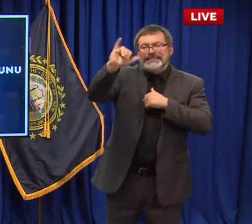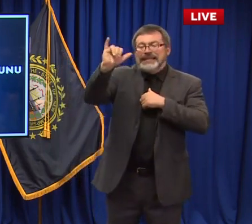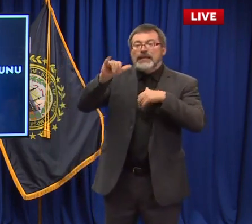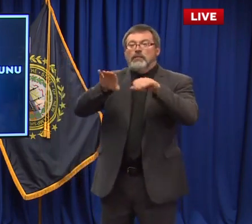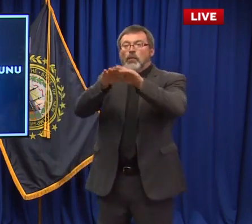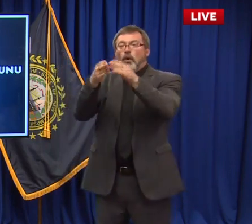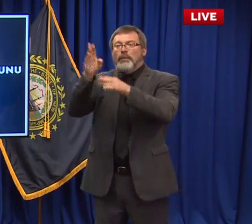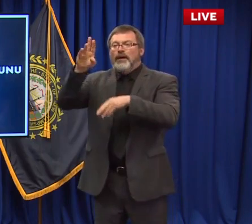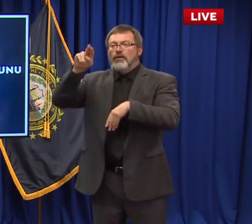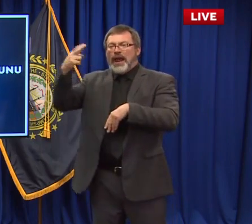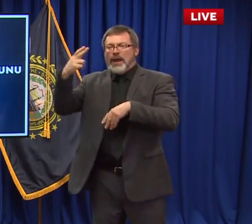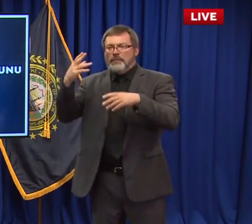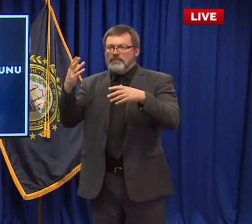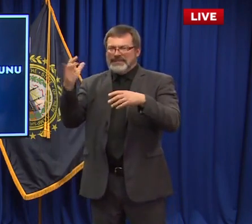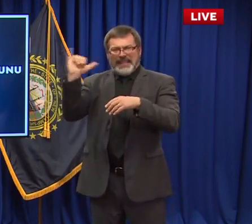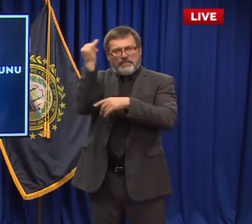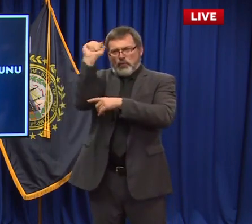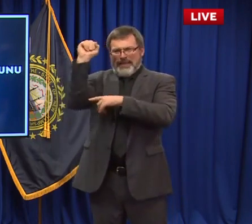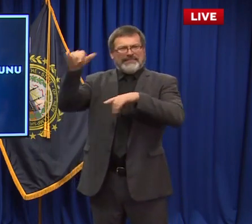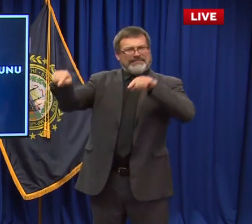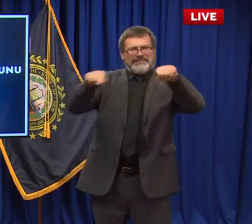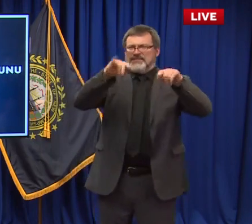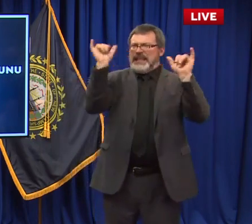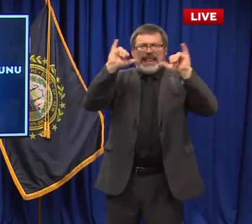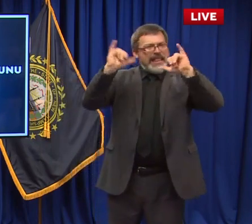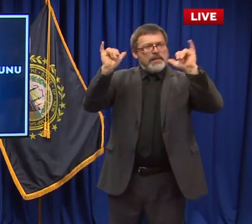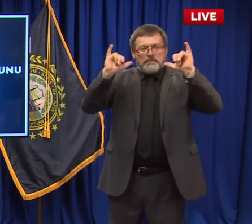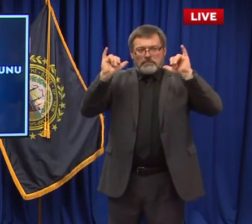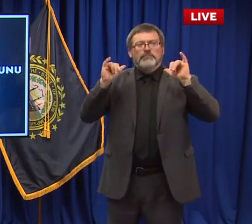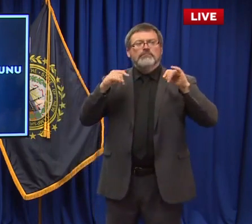HOUSE LAWN, POLITICAL RALLY, WHATEVER IT IS EVERYONE IS TREATED THE SAME.